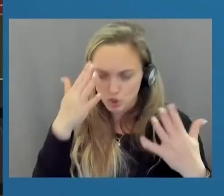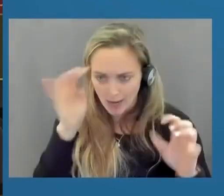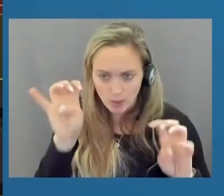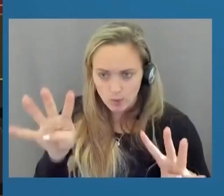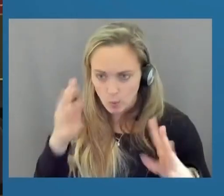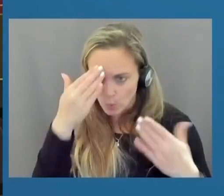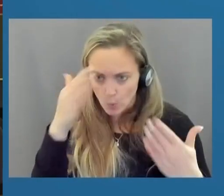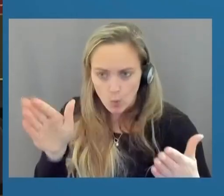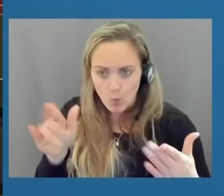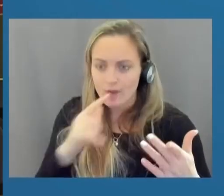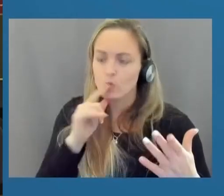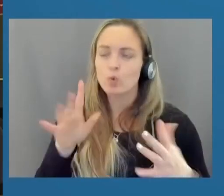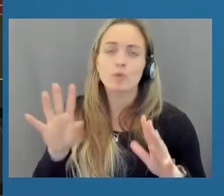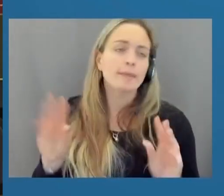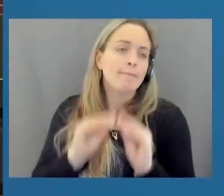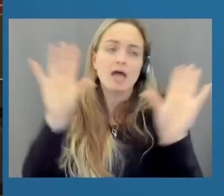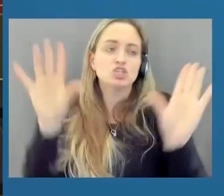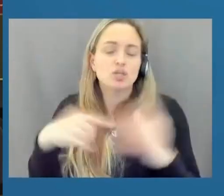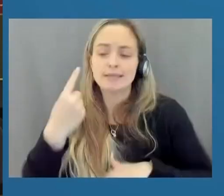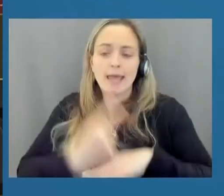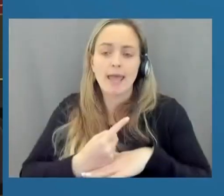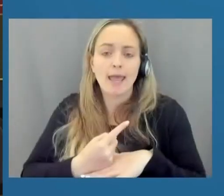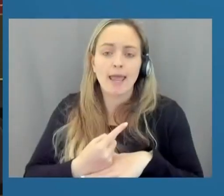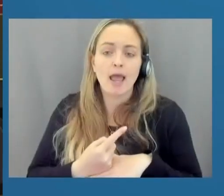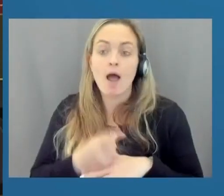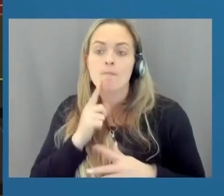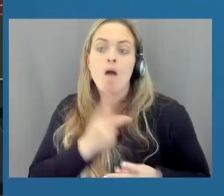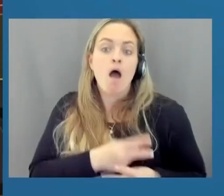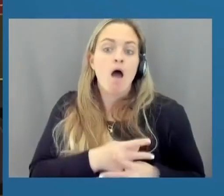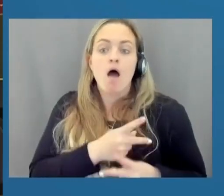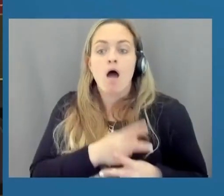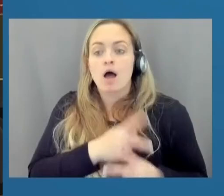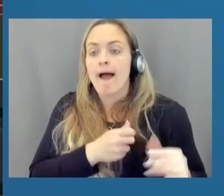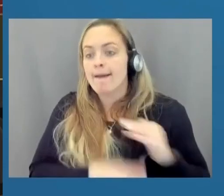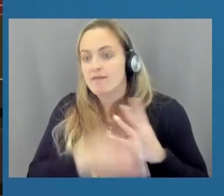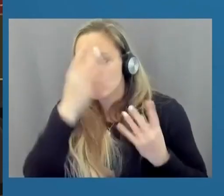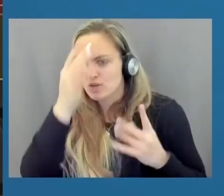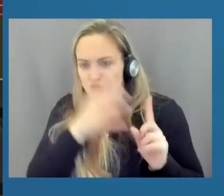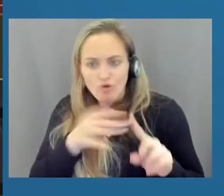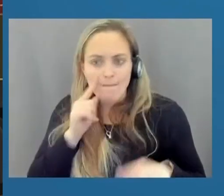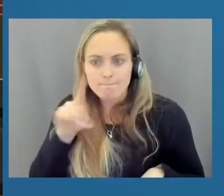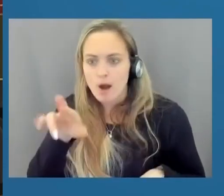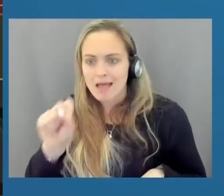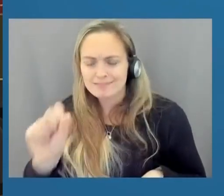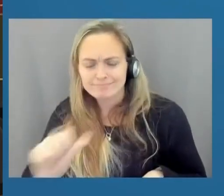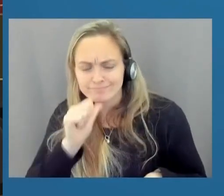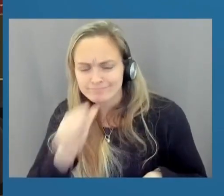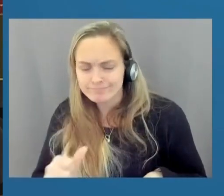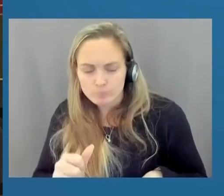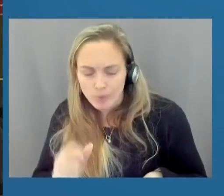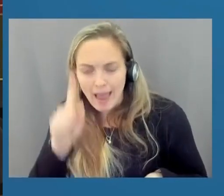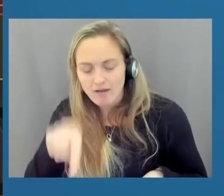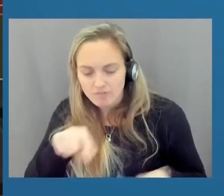I'm just saying I can't wait to keep this from the press. We don't know that date. I keep saying we have a path to get done in a couple days.